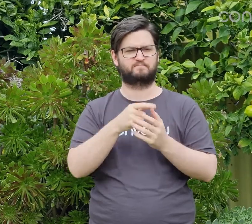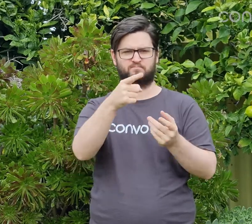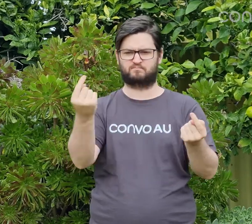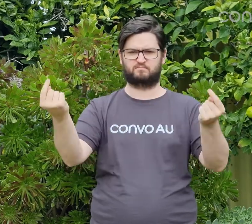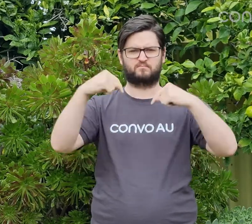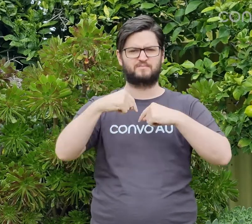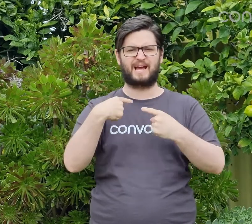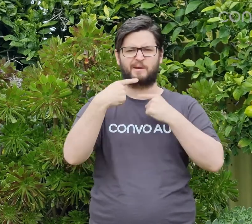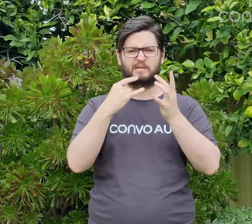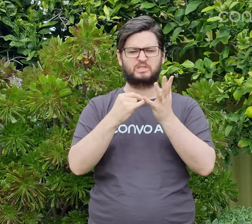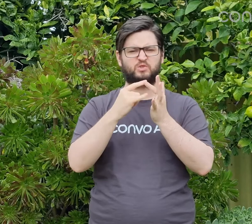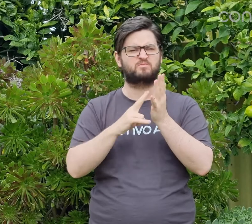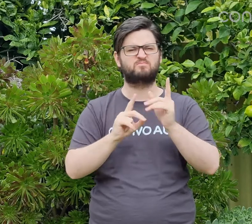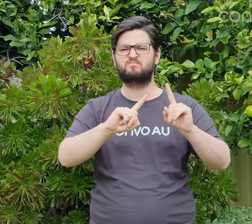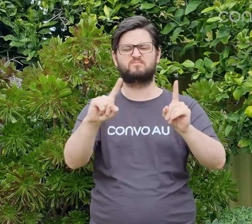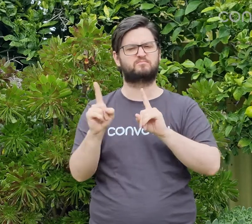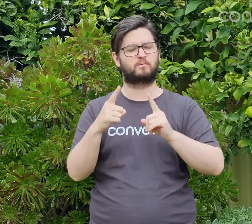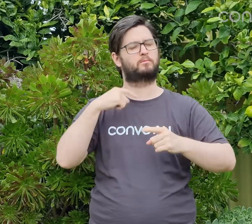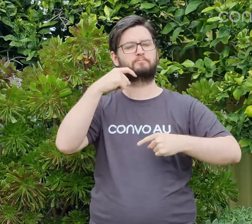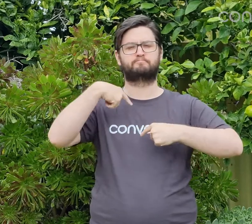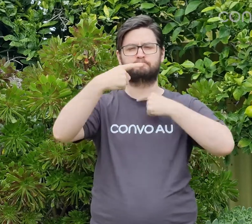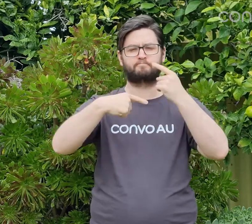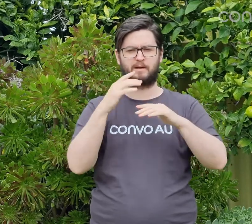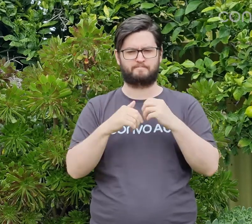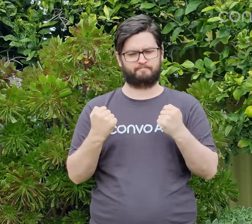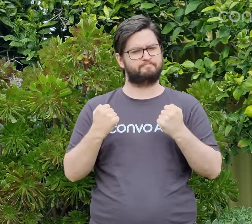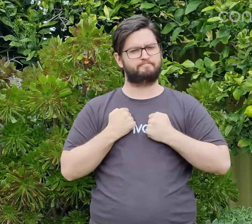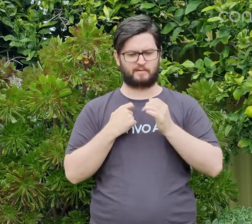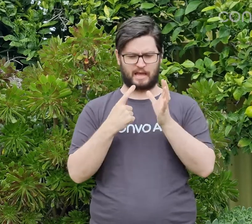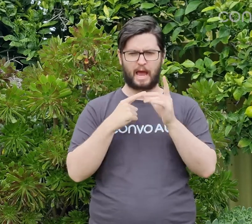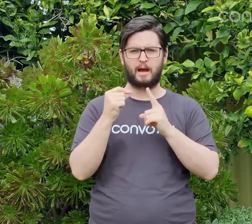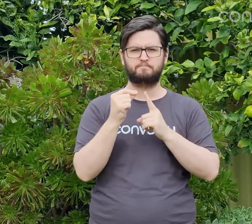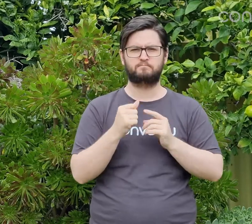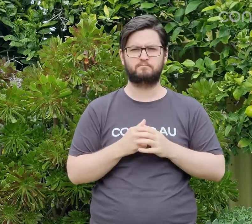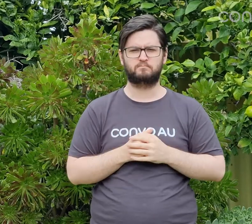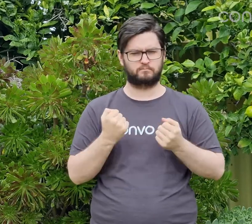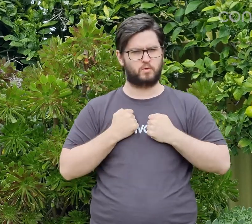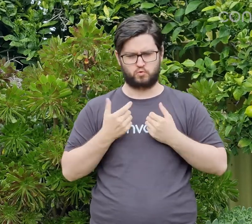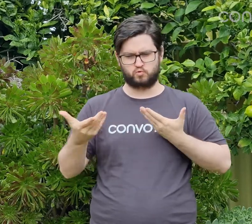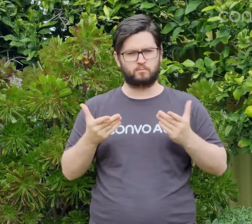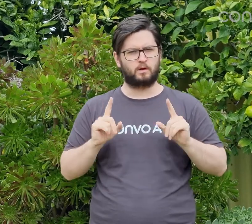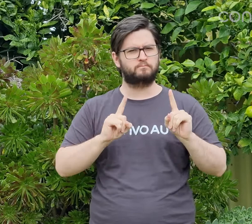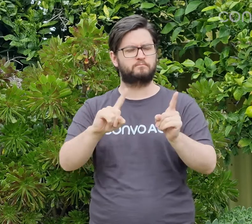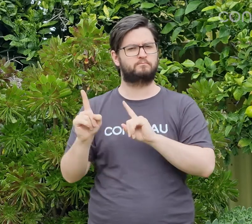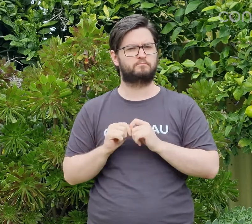At our information sessions you will learn more about our app and services,